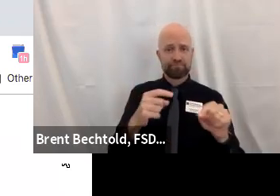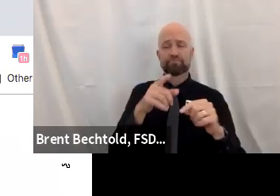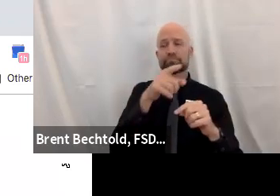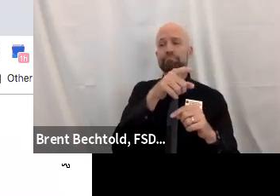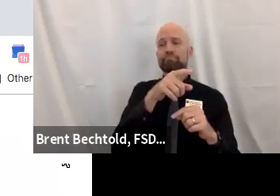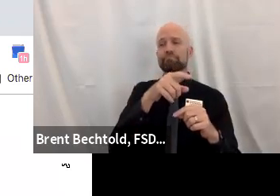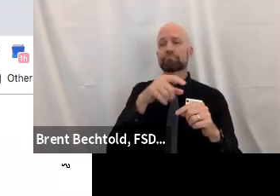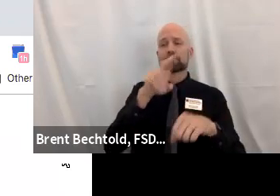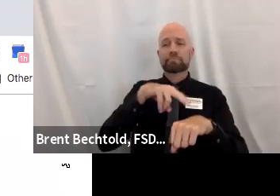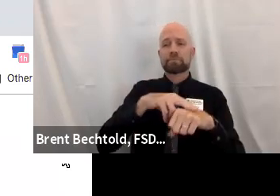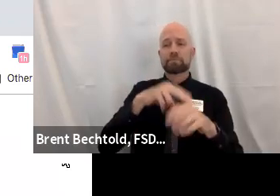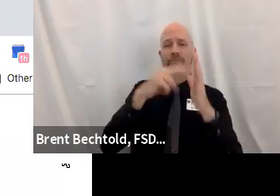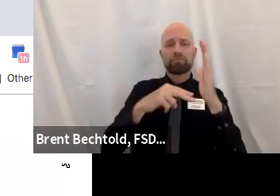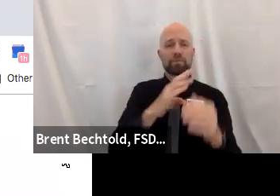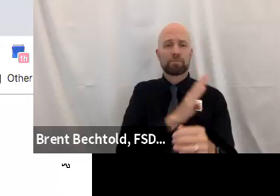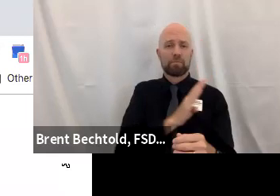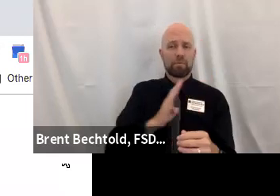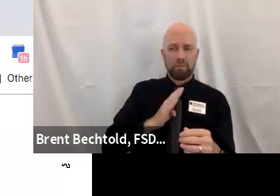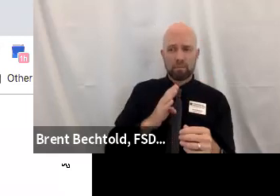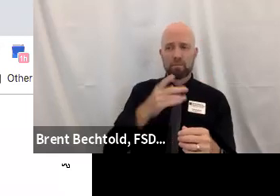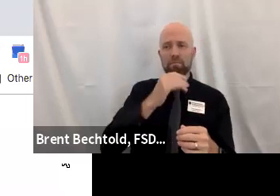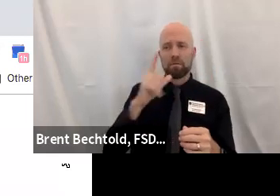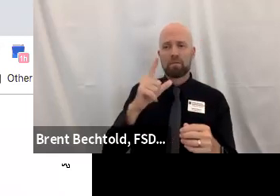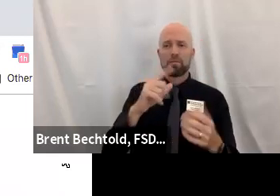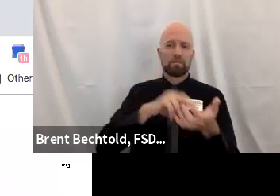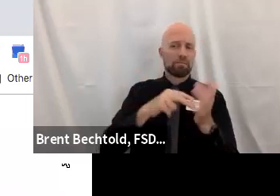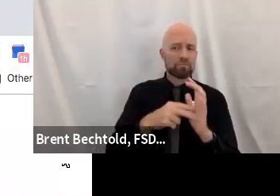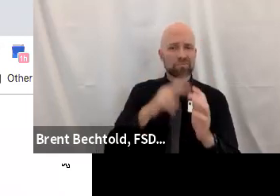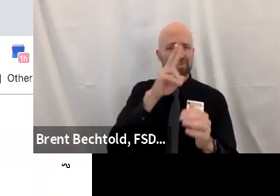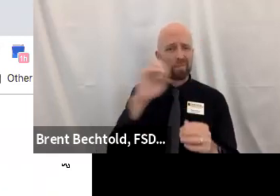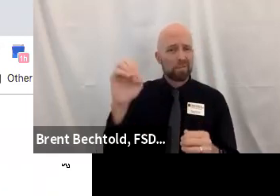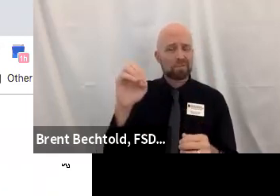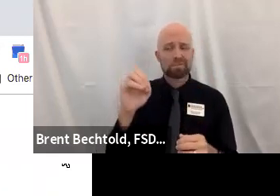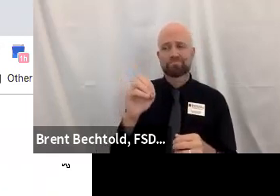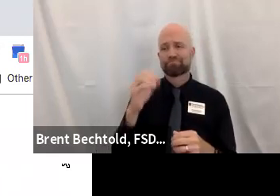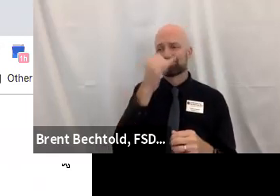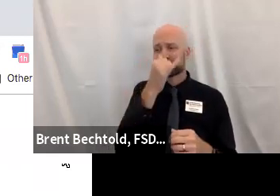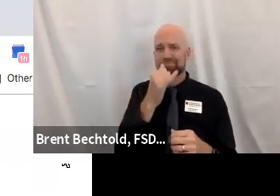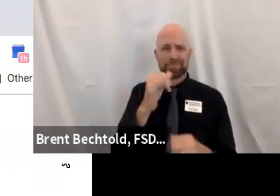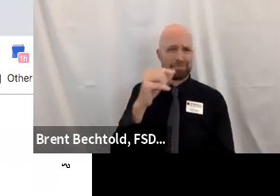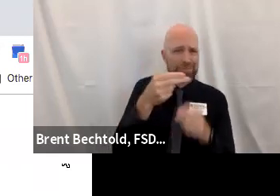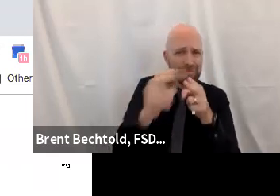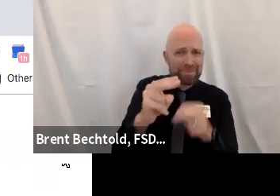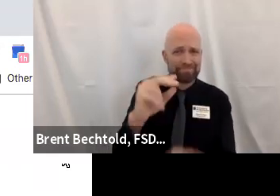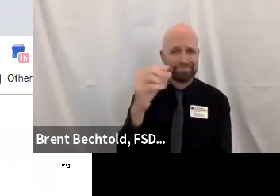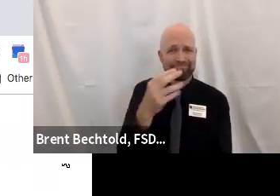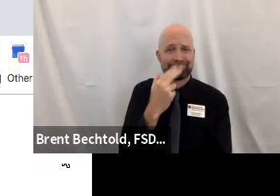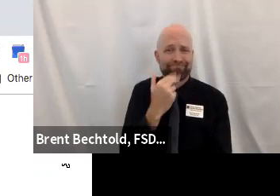Okay... see the first column on the left? The National Reading Panel's definition from 2000?